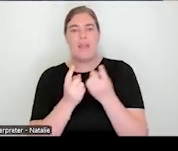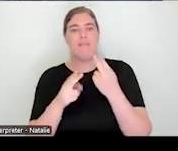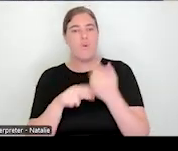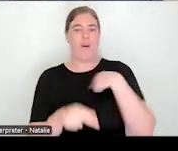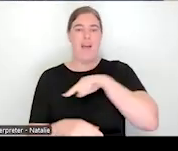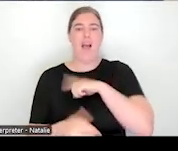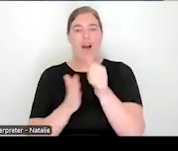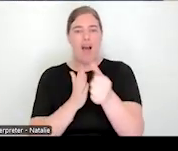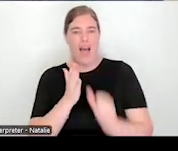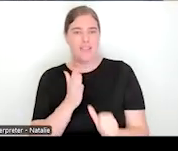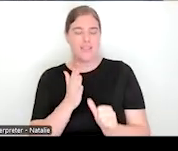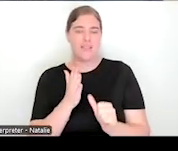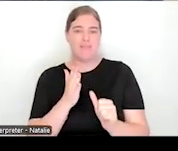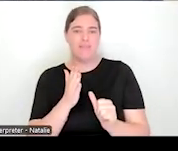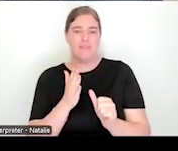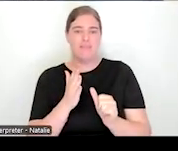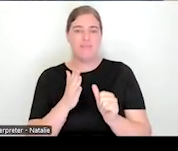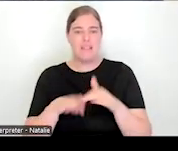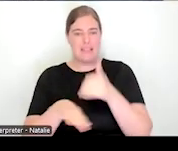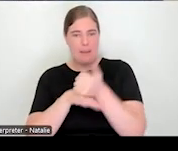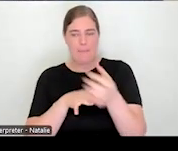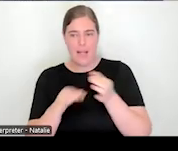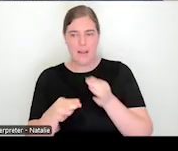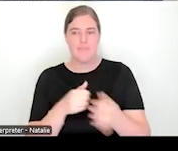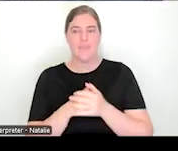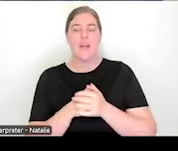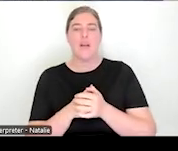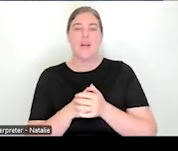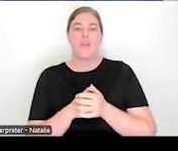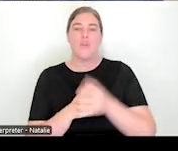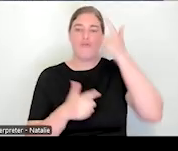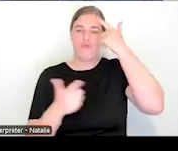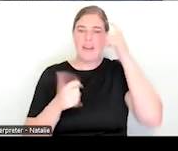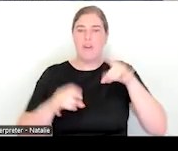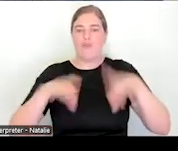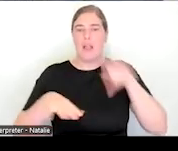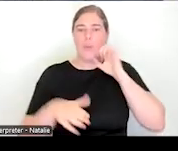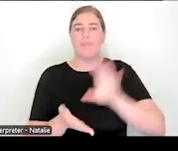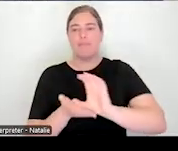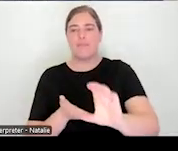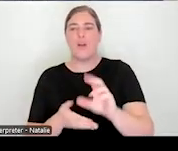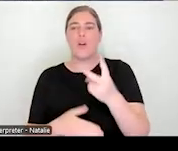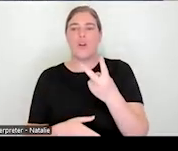the plan will involve funding to Australia approximately $200,000 a year, not approximately,